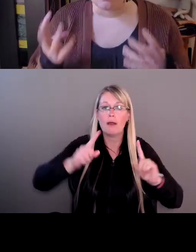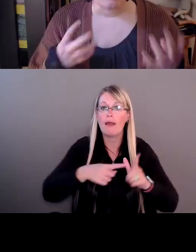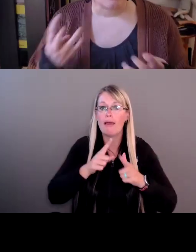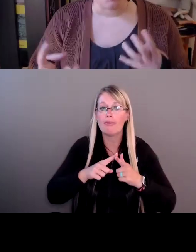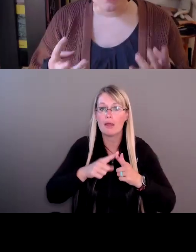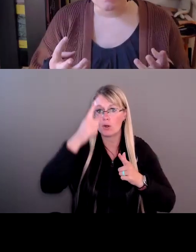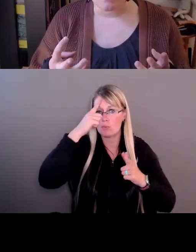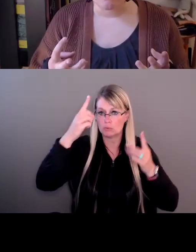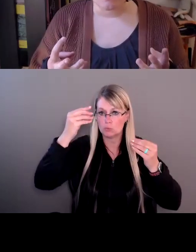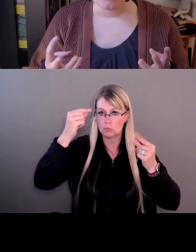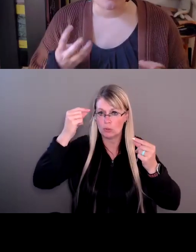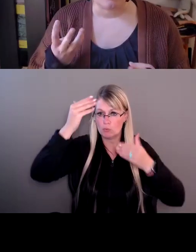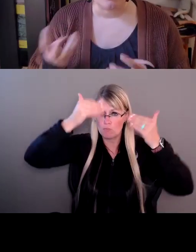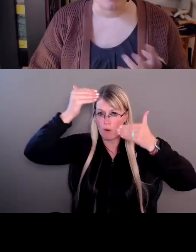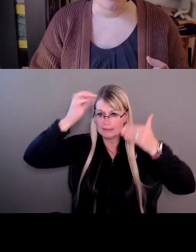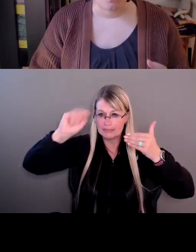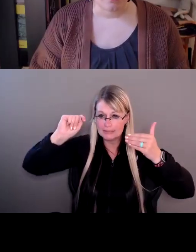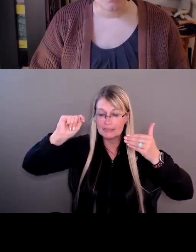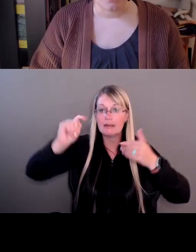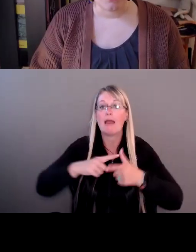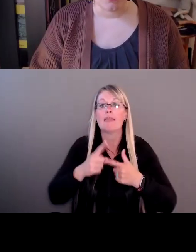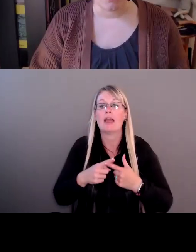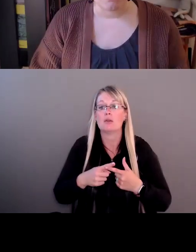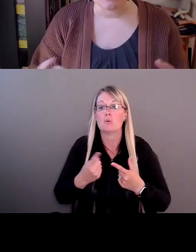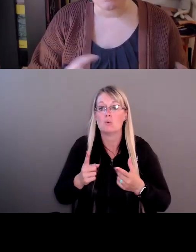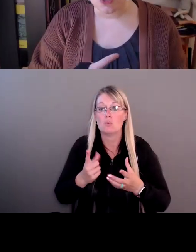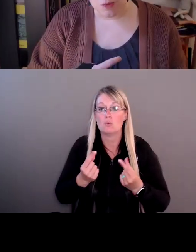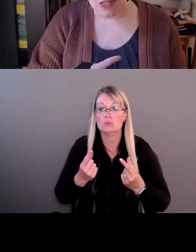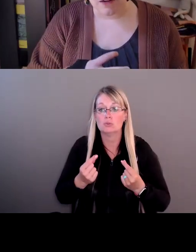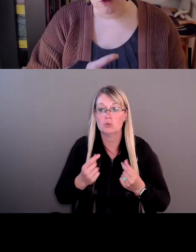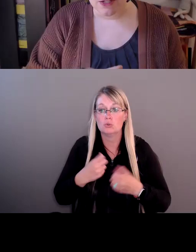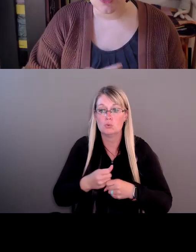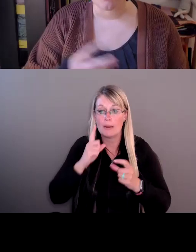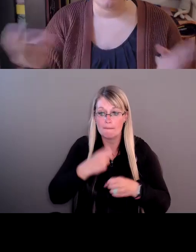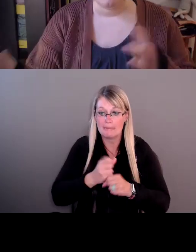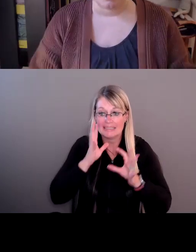does to process that information and also what you can do to make decisions with that information and